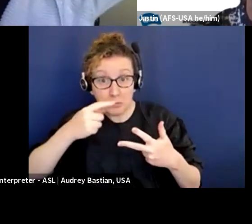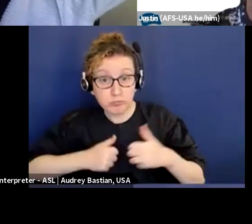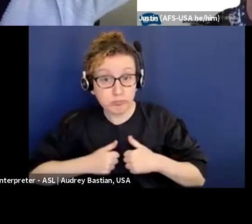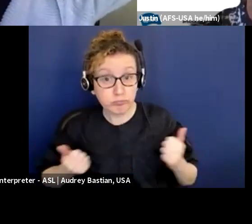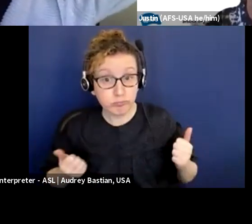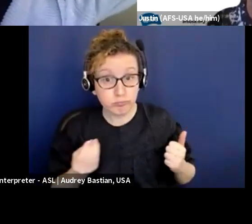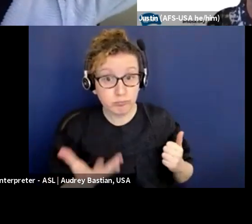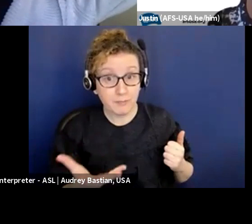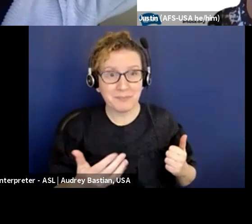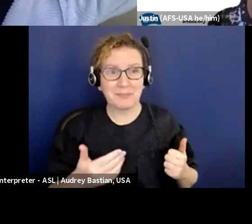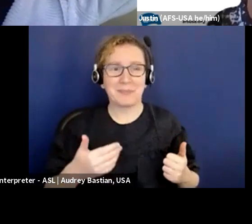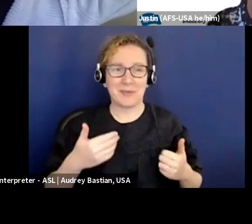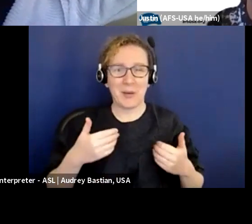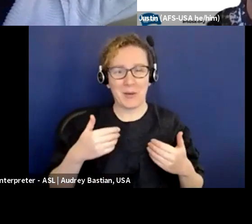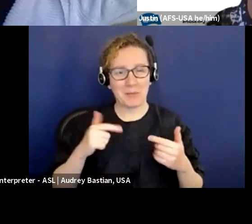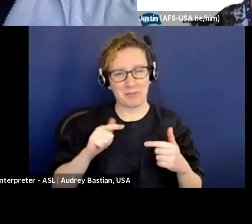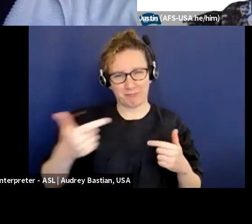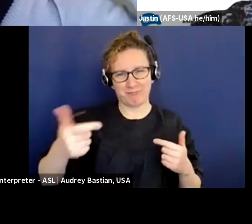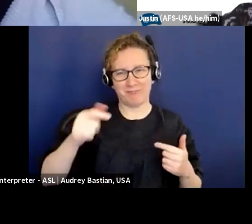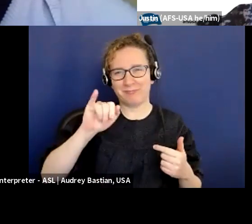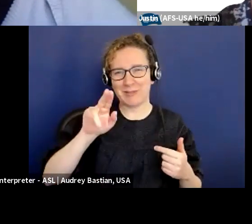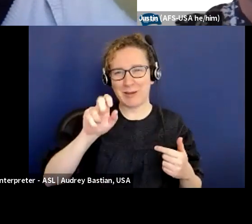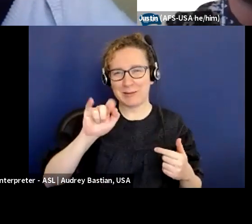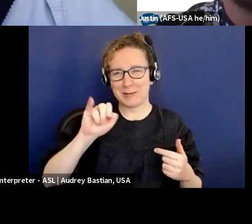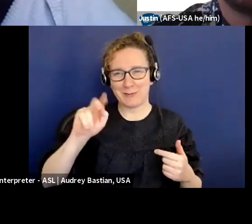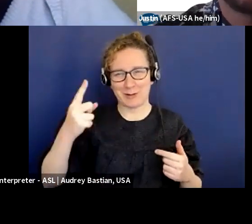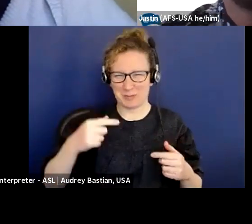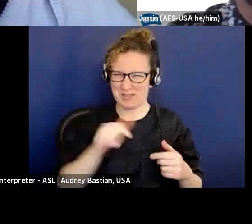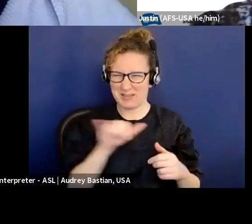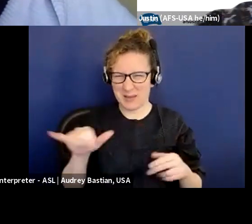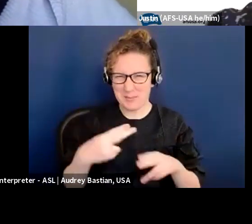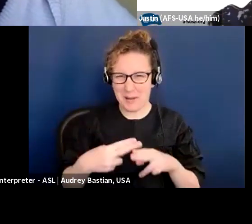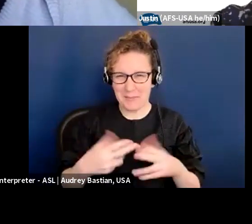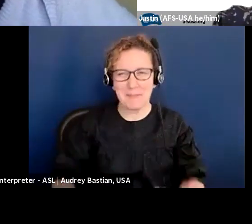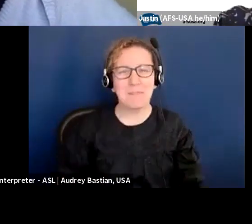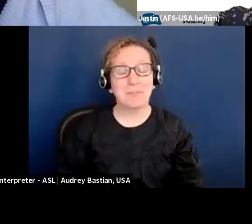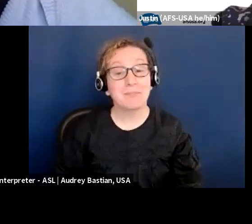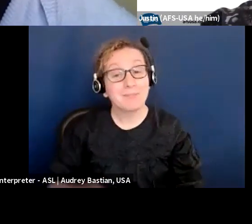Justin go first. >> JUSTIN DEANDRADE: Hello, I am Justin DeAndrade,